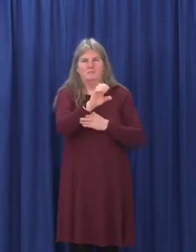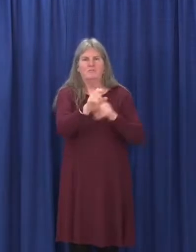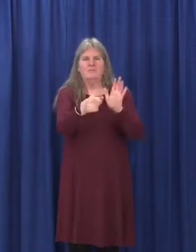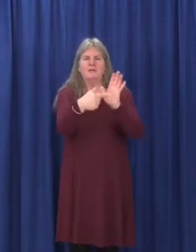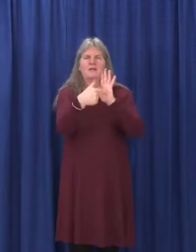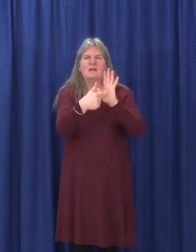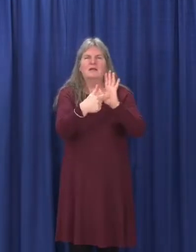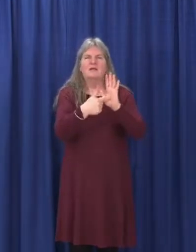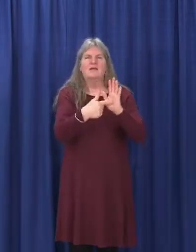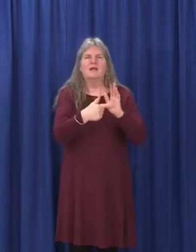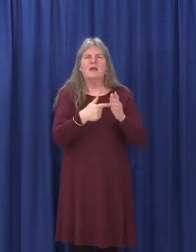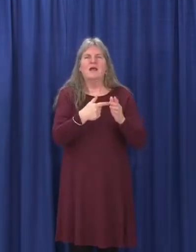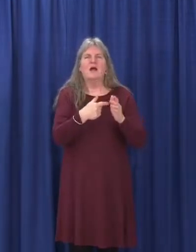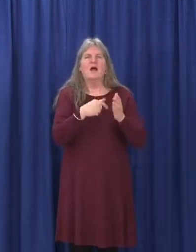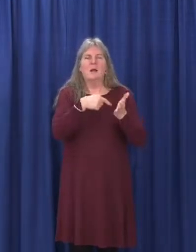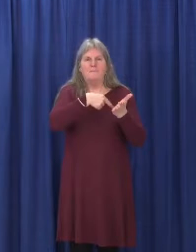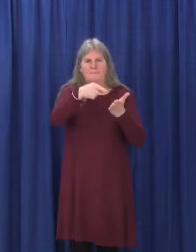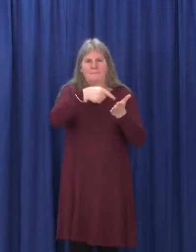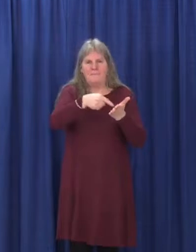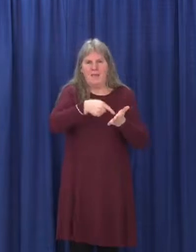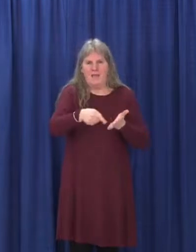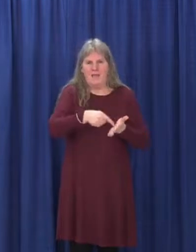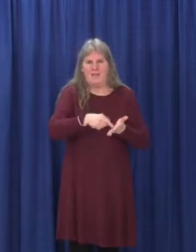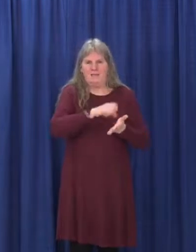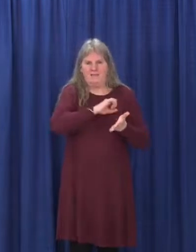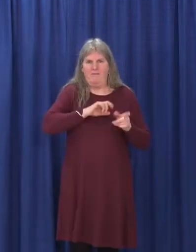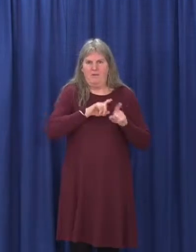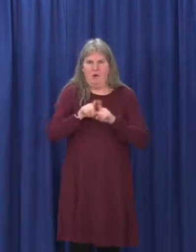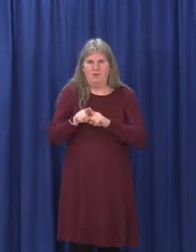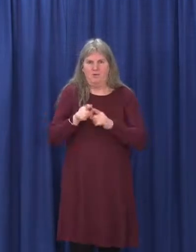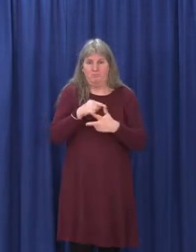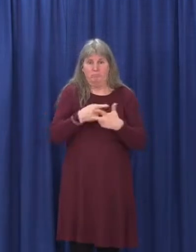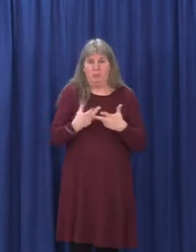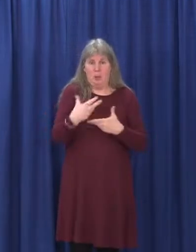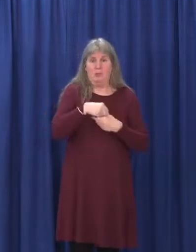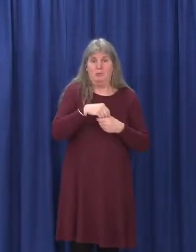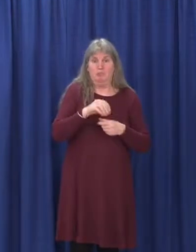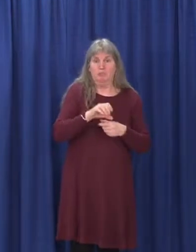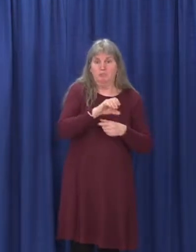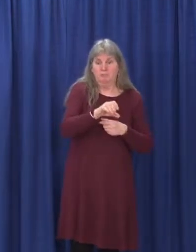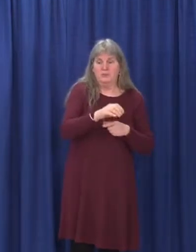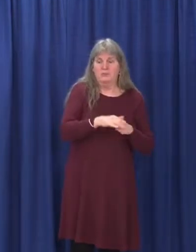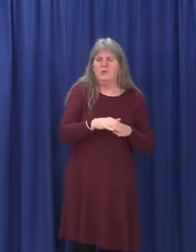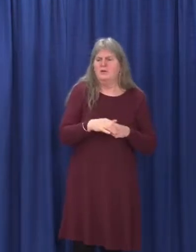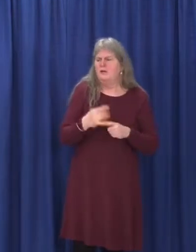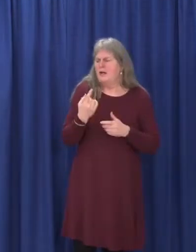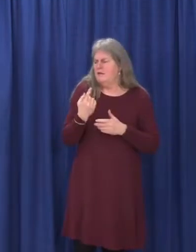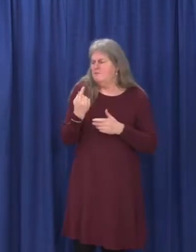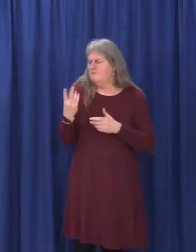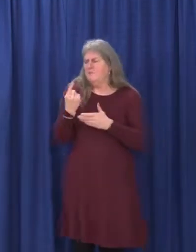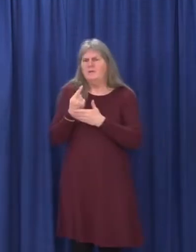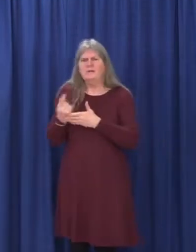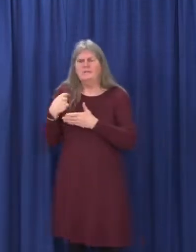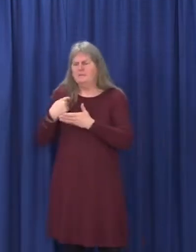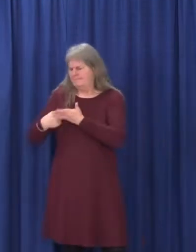such as payroll. So, you know, I've sat down with business owners. These are the things, over the last couple of weeks, that I've heard are--